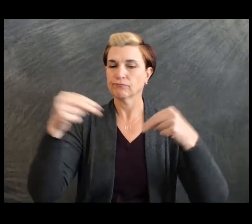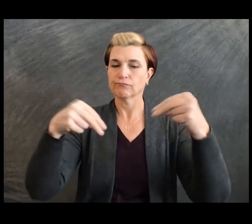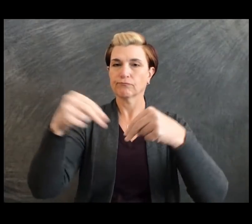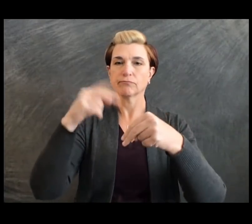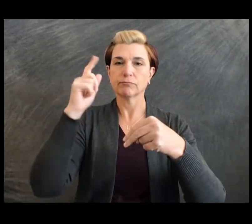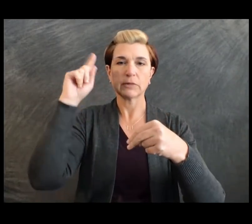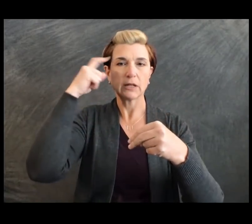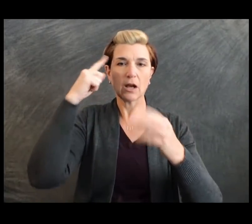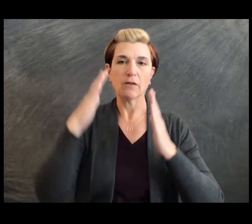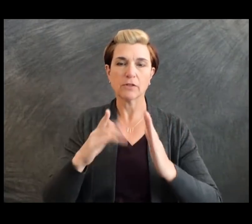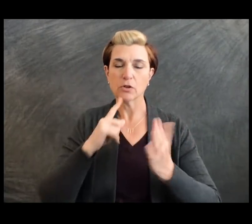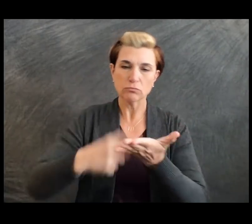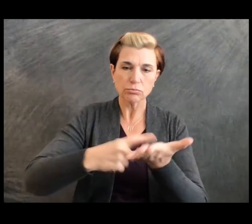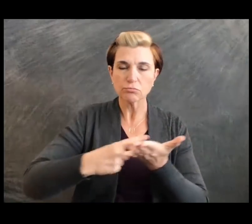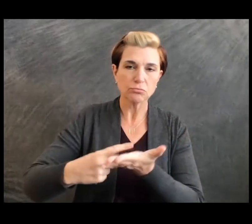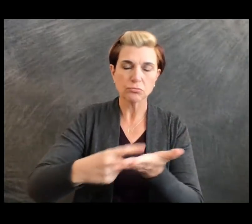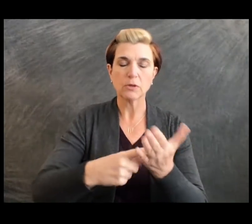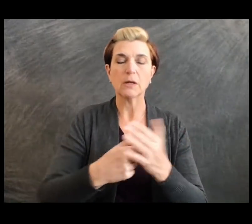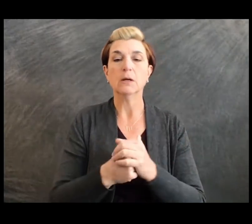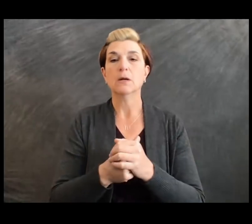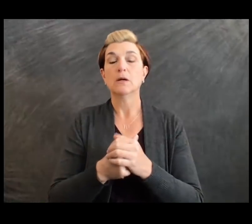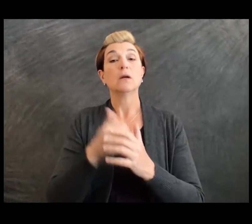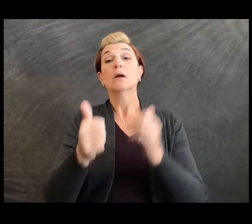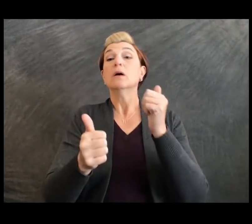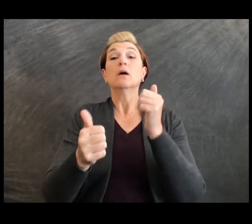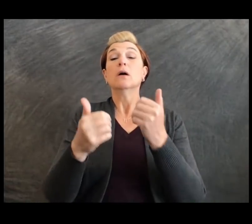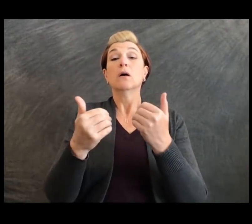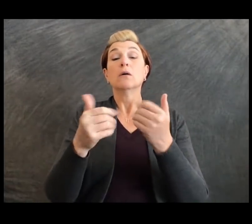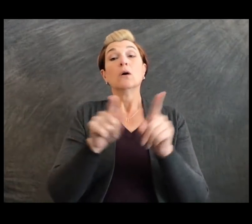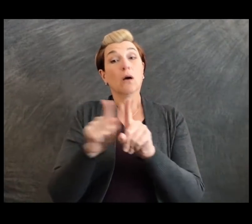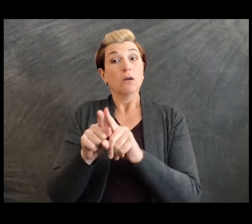very importantly the religious leaders we had a great conversation yesterday